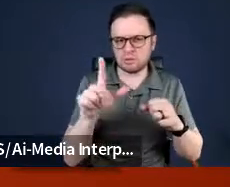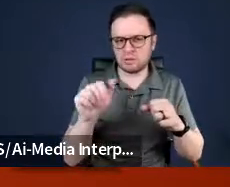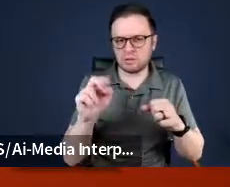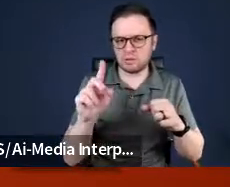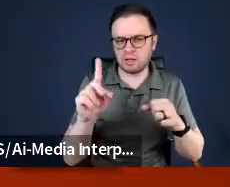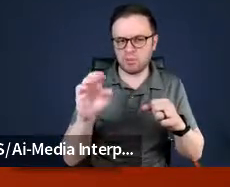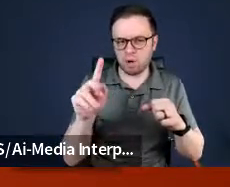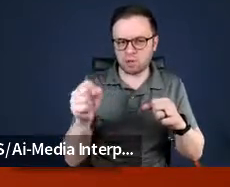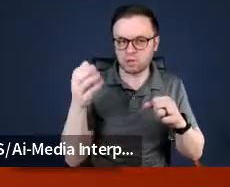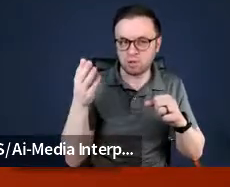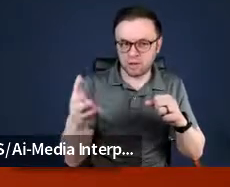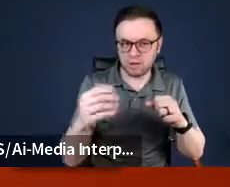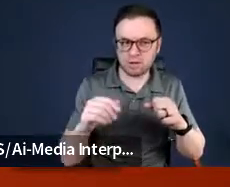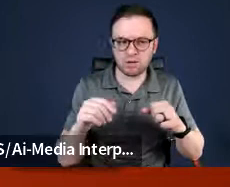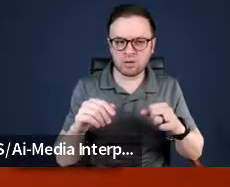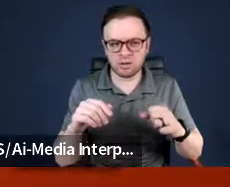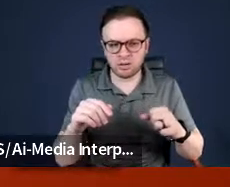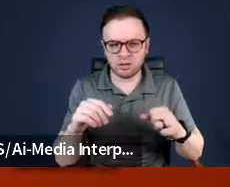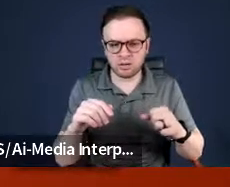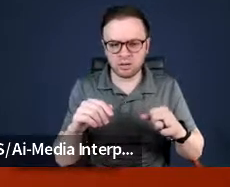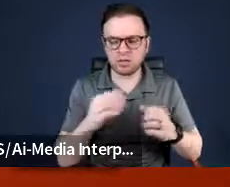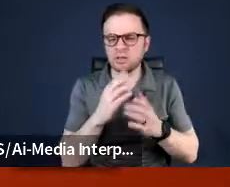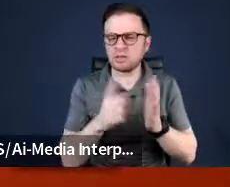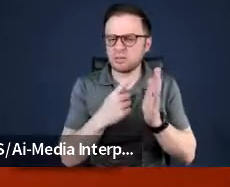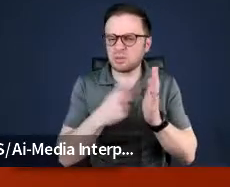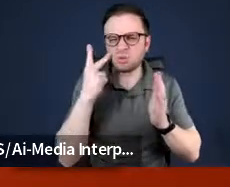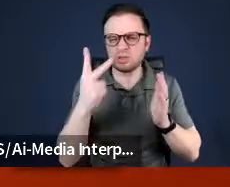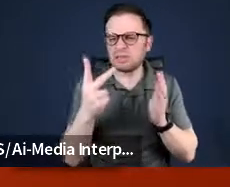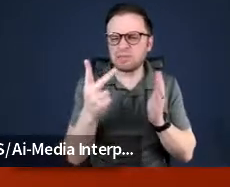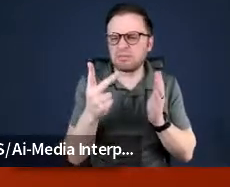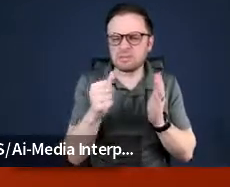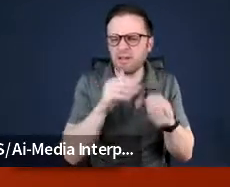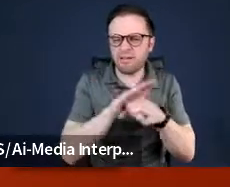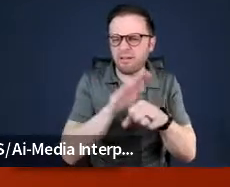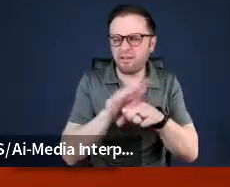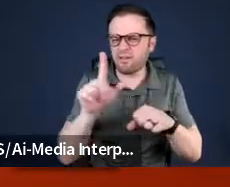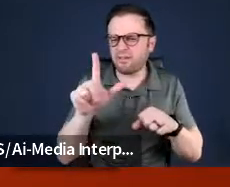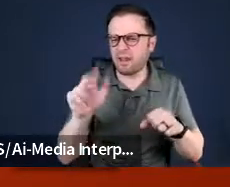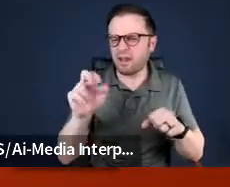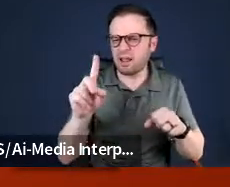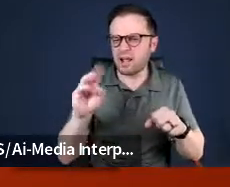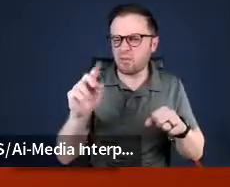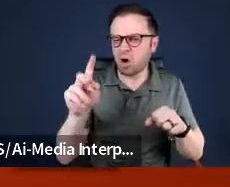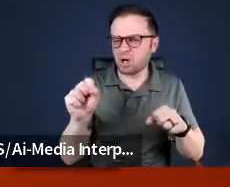Heading level, structures, making sure we have all of the HTML landmarks that need to be in there,